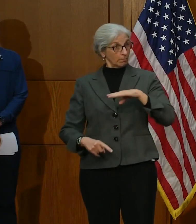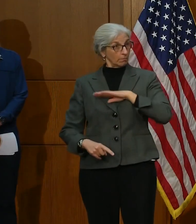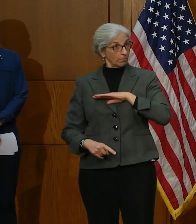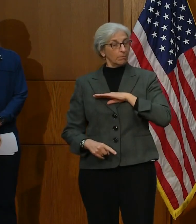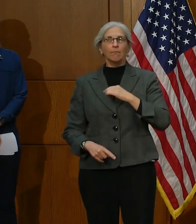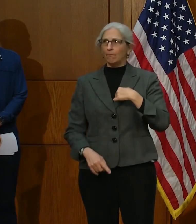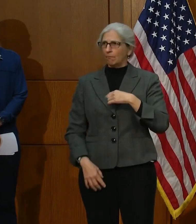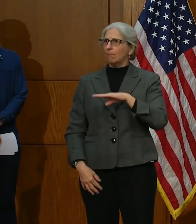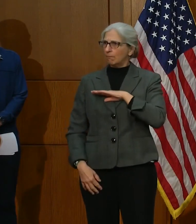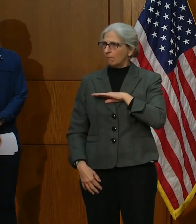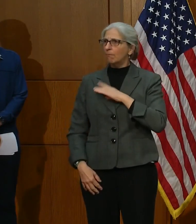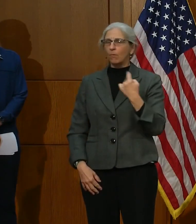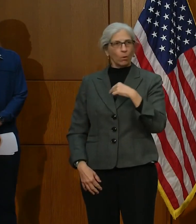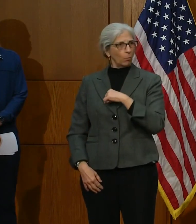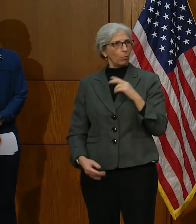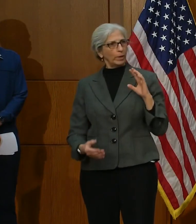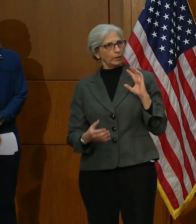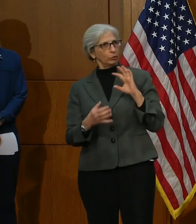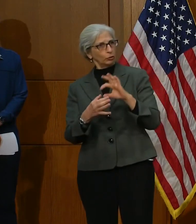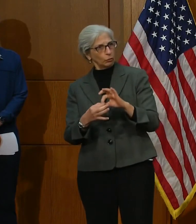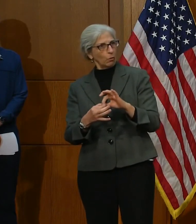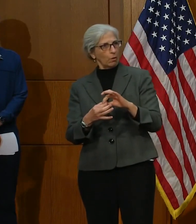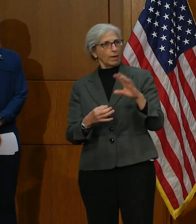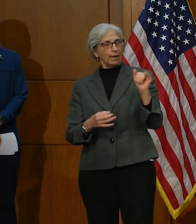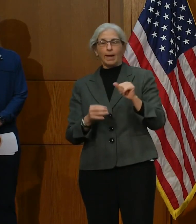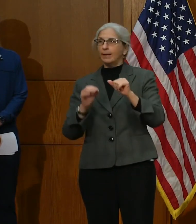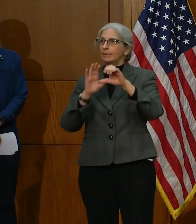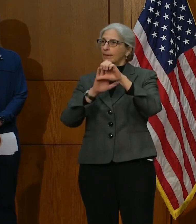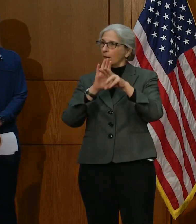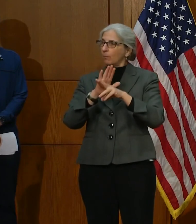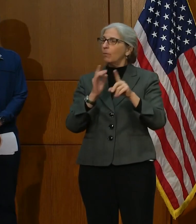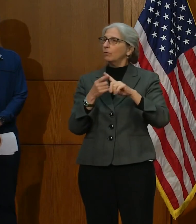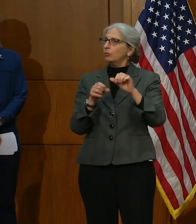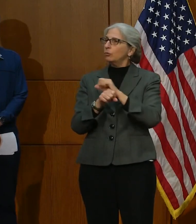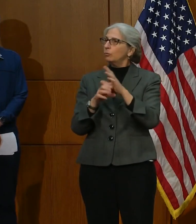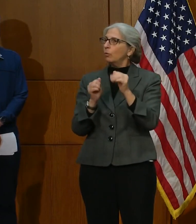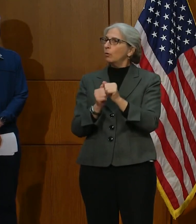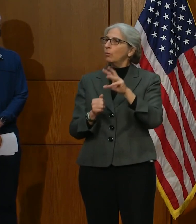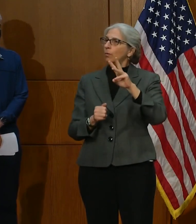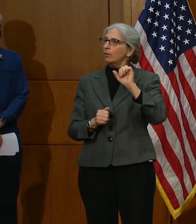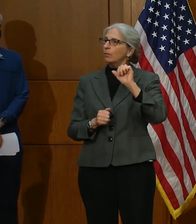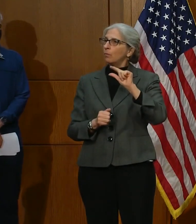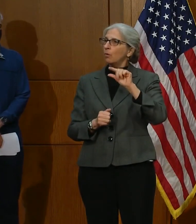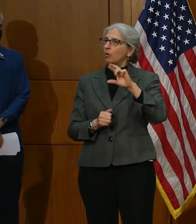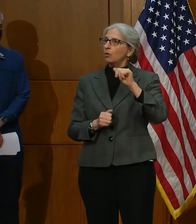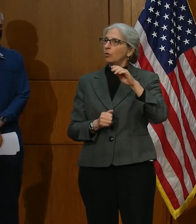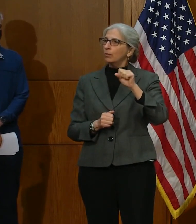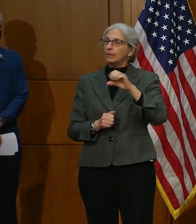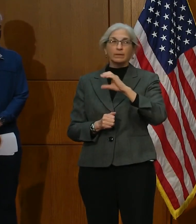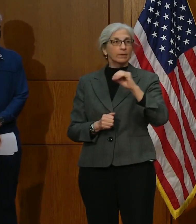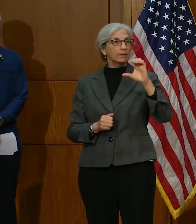FIRST QUESTION YOU ASK IS ABOUT MY SATISFIED. I'M SATISFIED THAT THAT WE SIGNED ON AS A